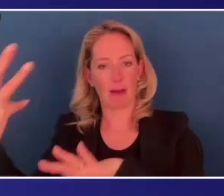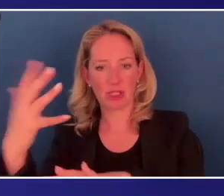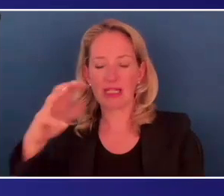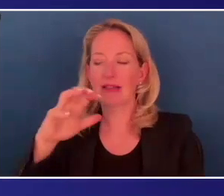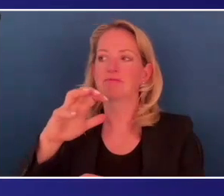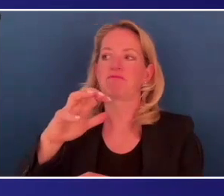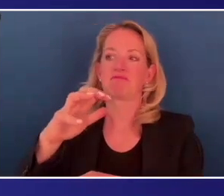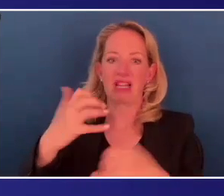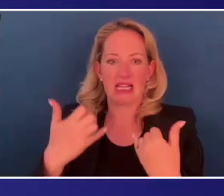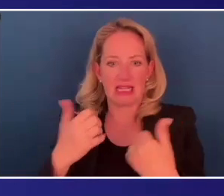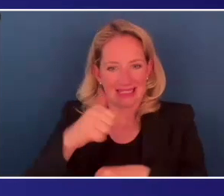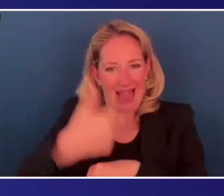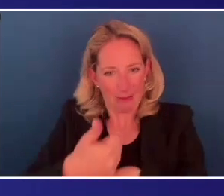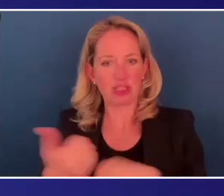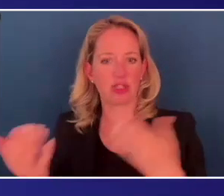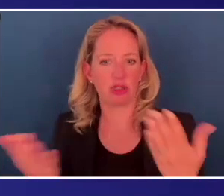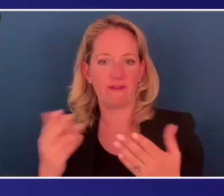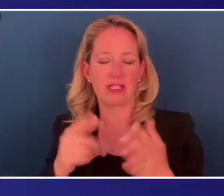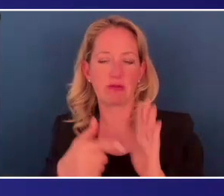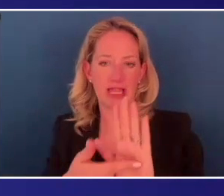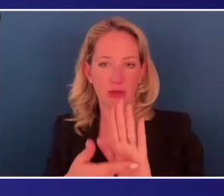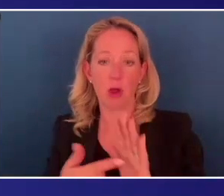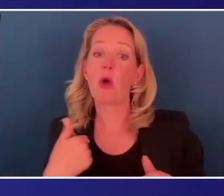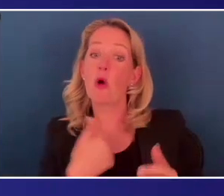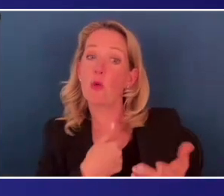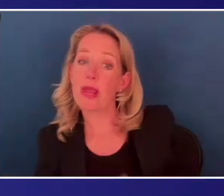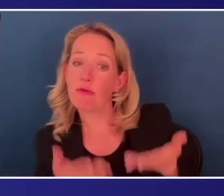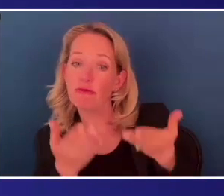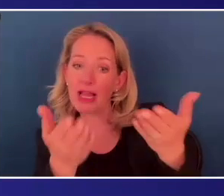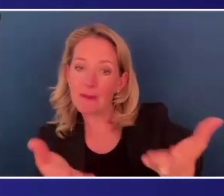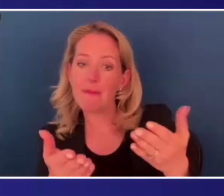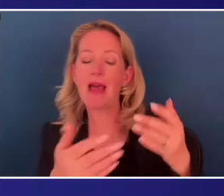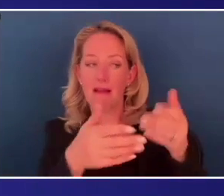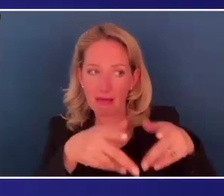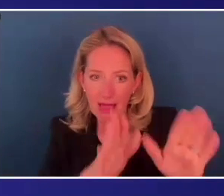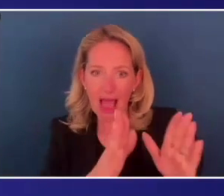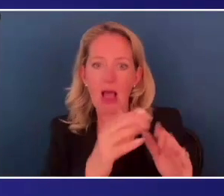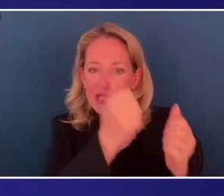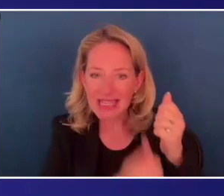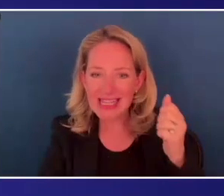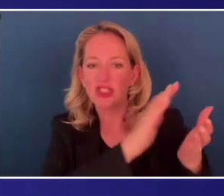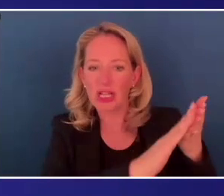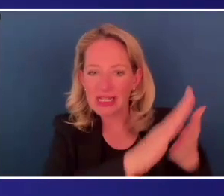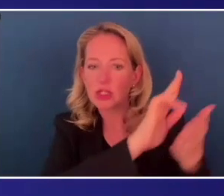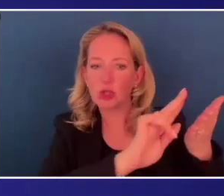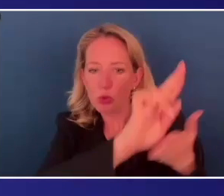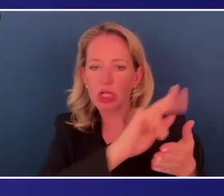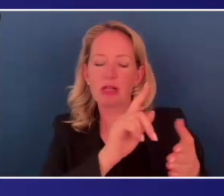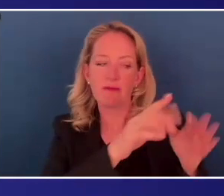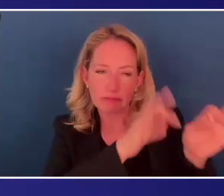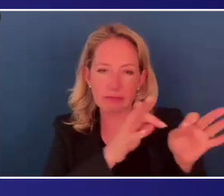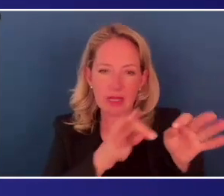We recommend an approach allowing institutional discretion in assignments, especially for loans less than 10 years from repayment.